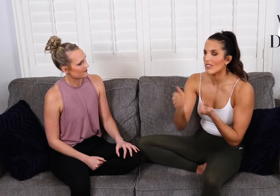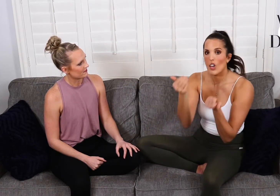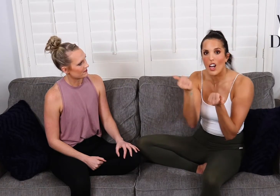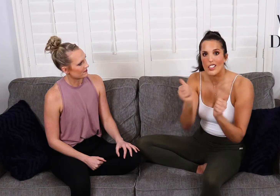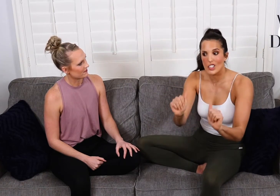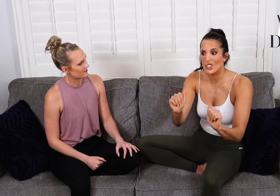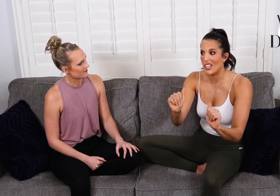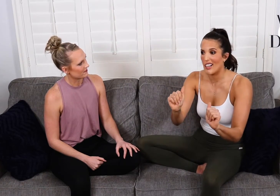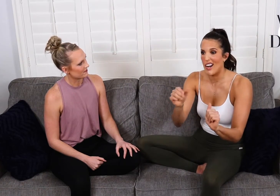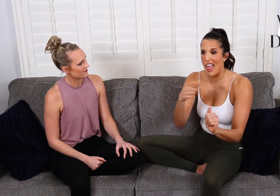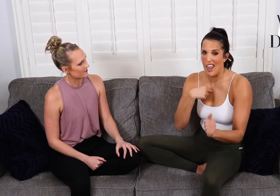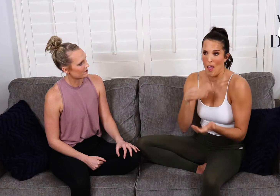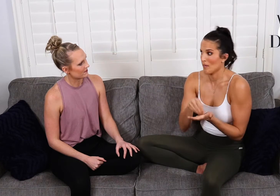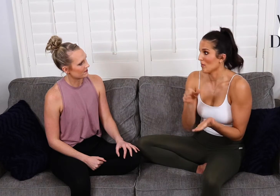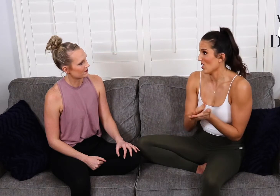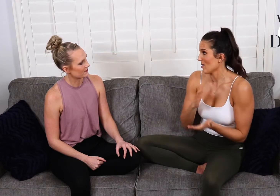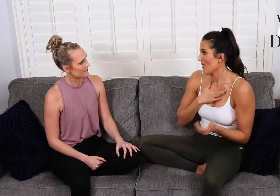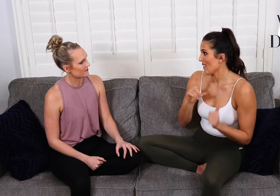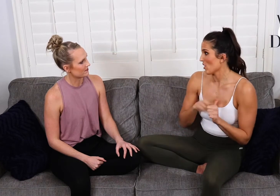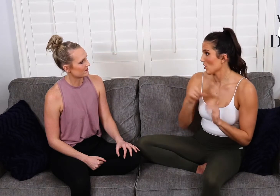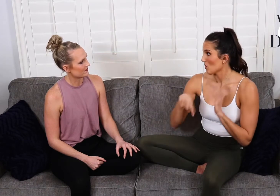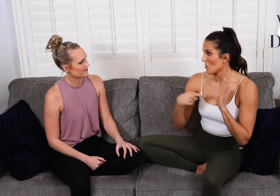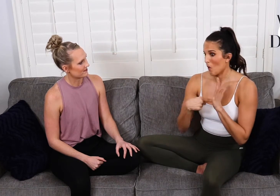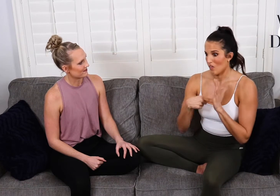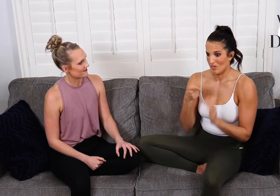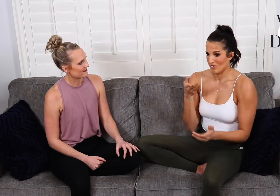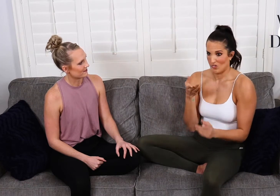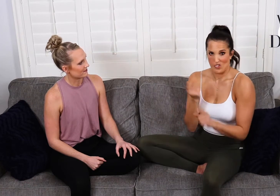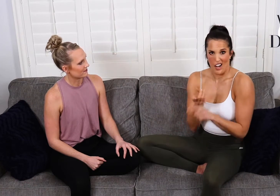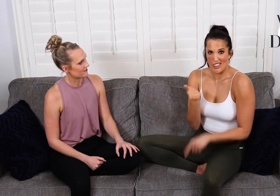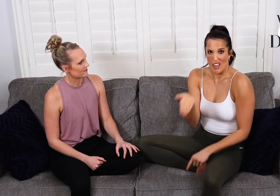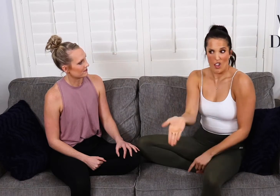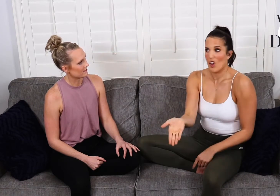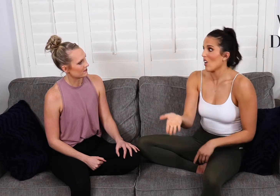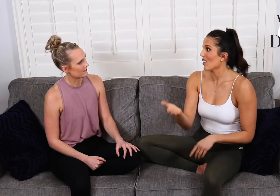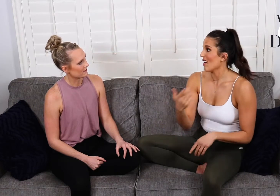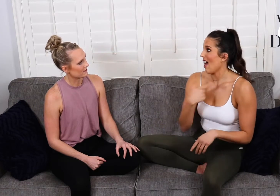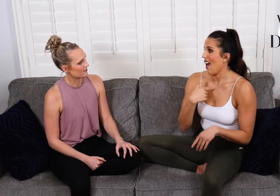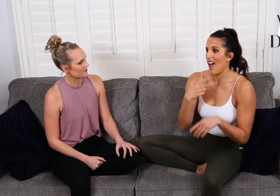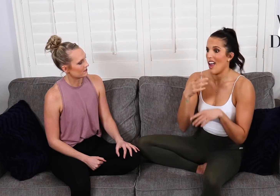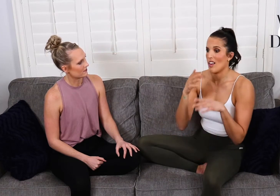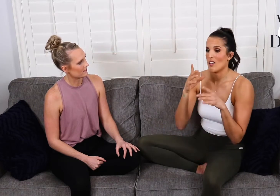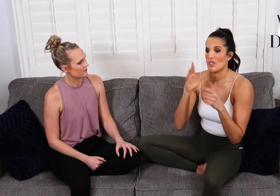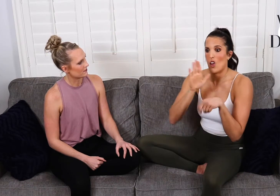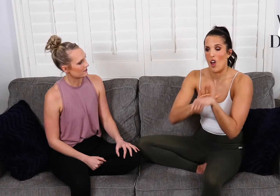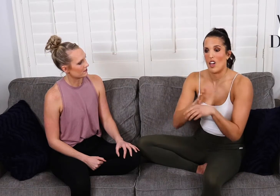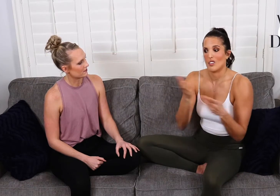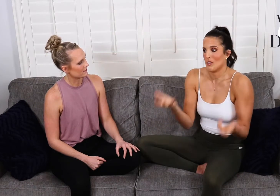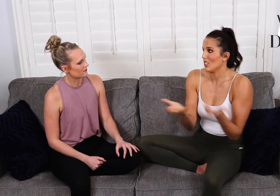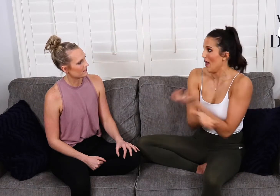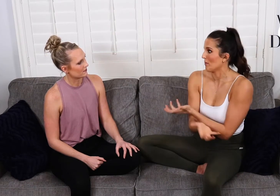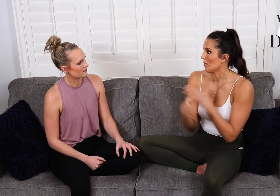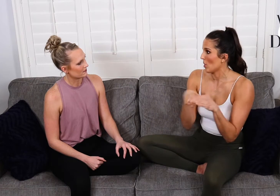audition room and I booked my first role right there and then. I was on a TV show called, Switched at